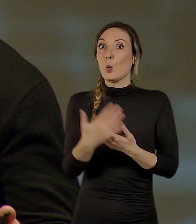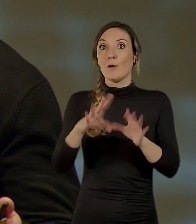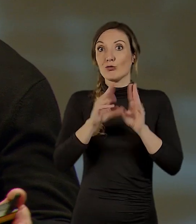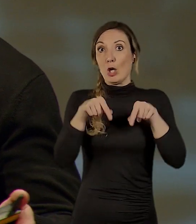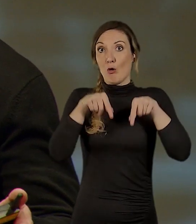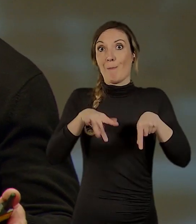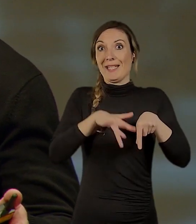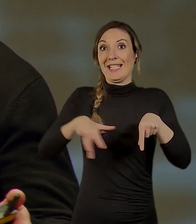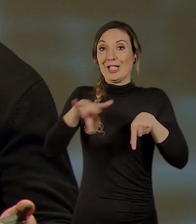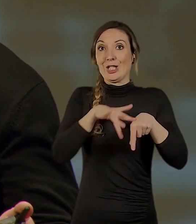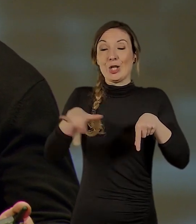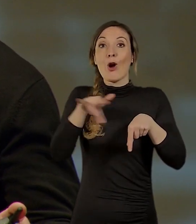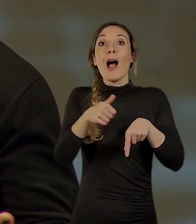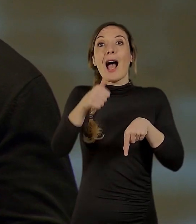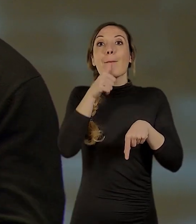Thank you. So that I don't miss the last question that came up.